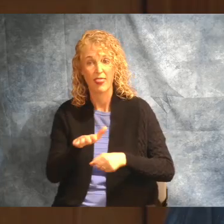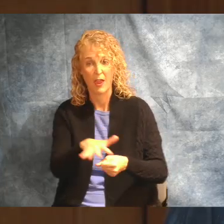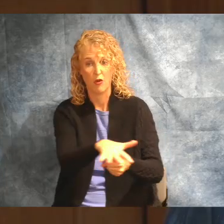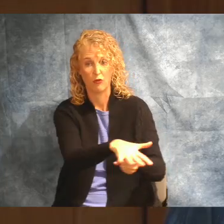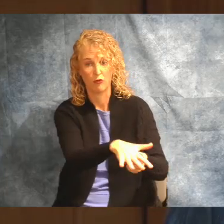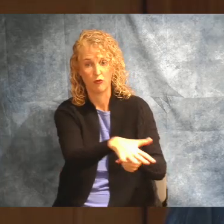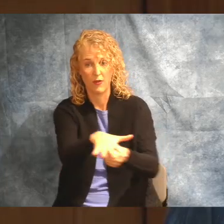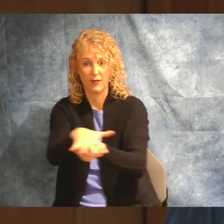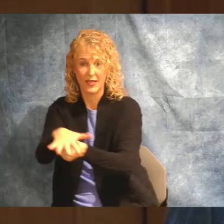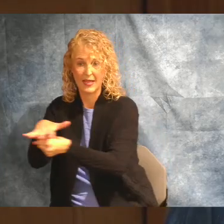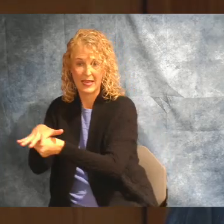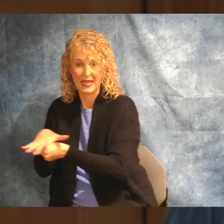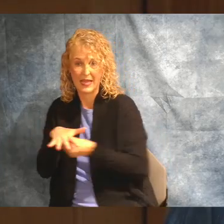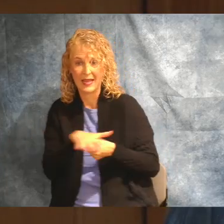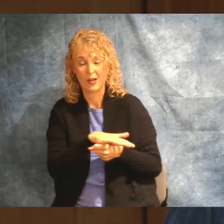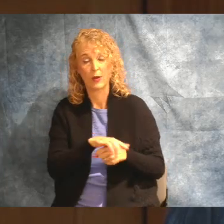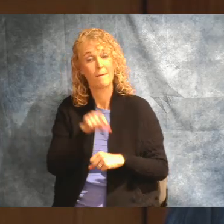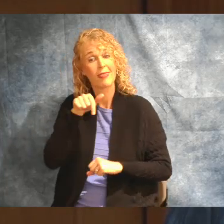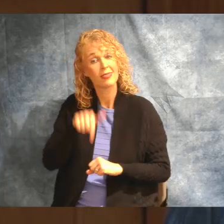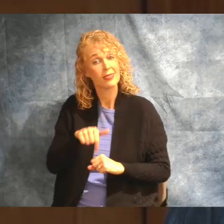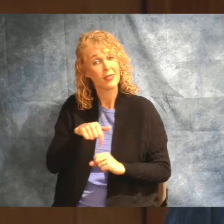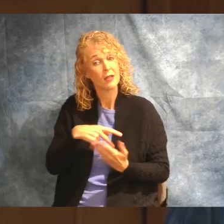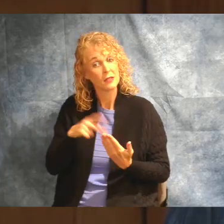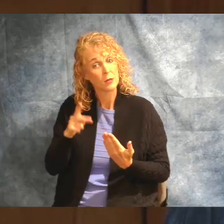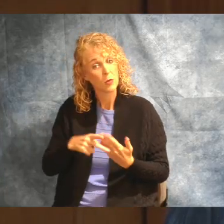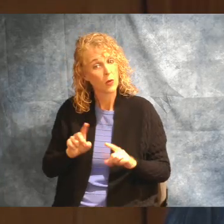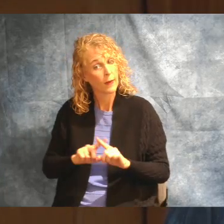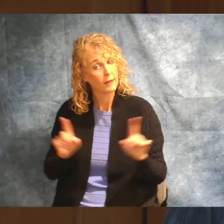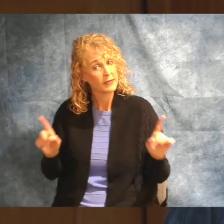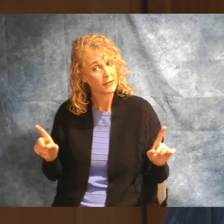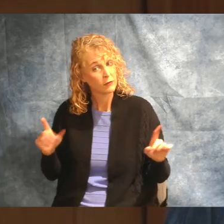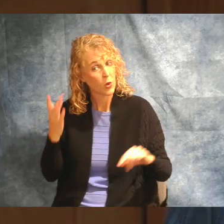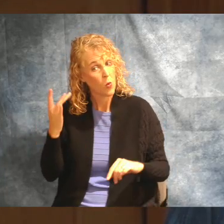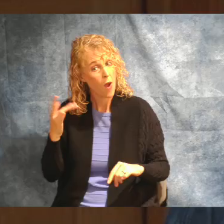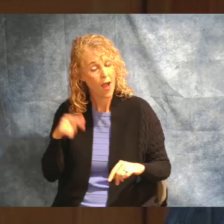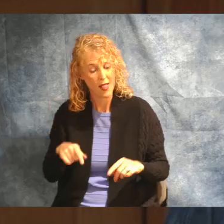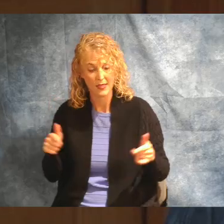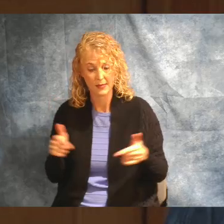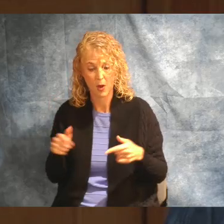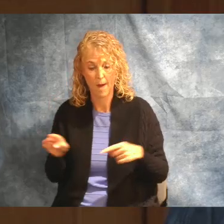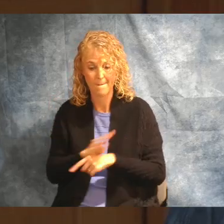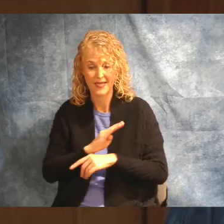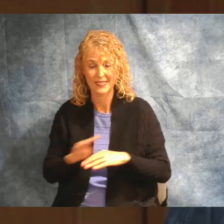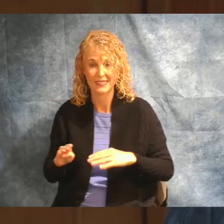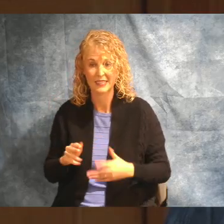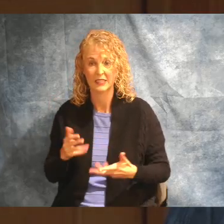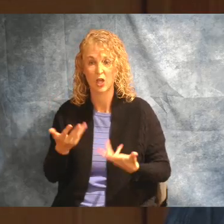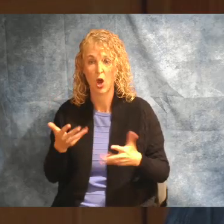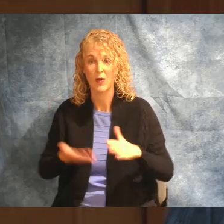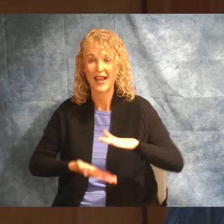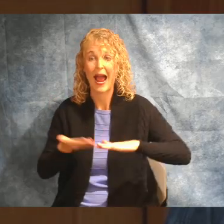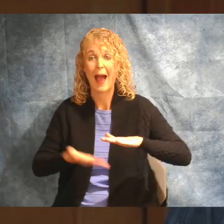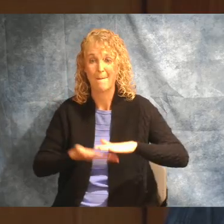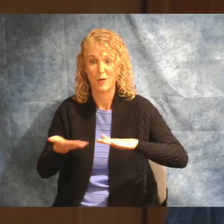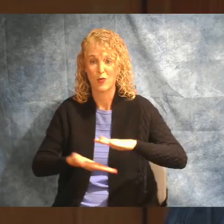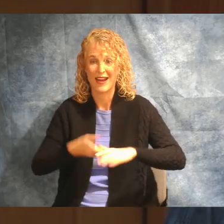And through this, it's the the small businesses that are operating in those jurisdictions